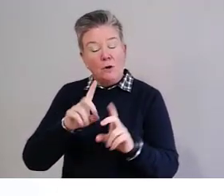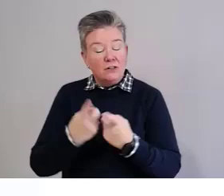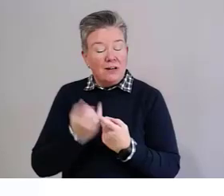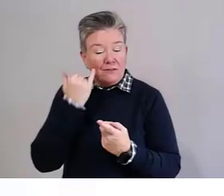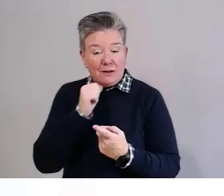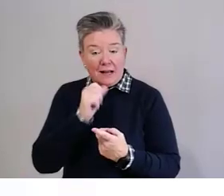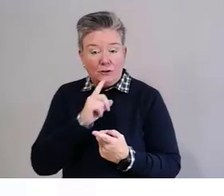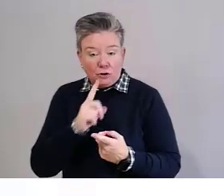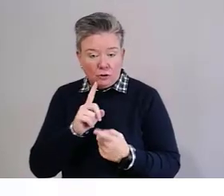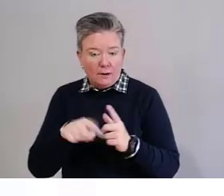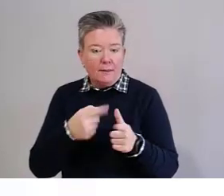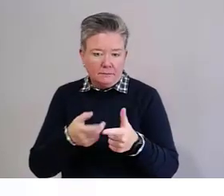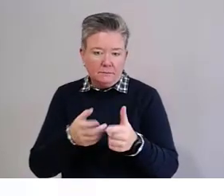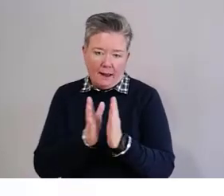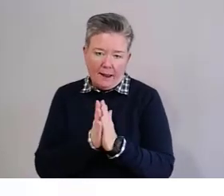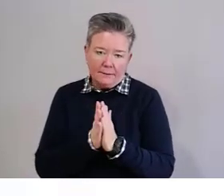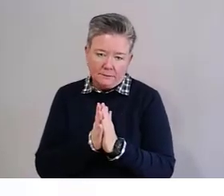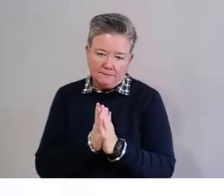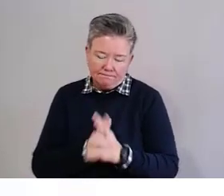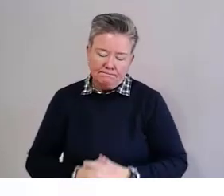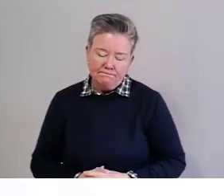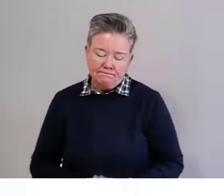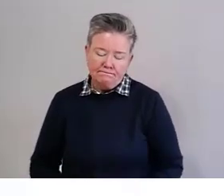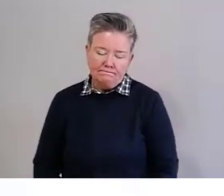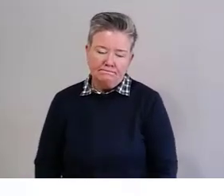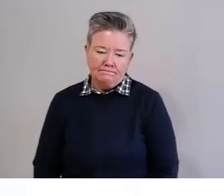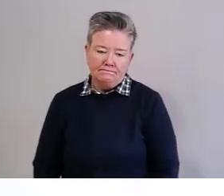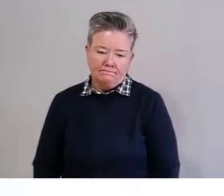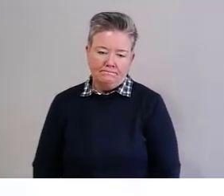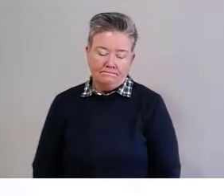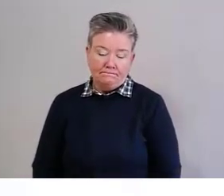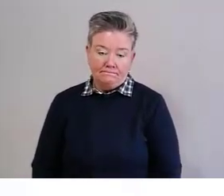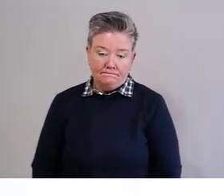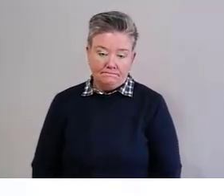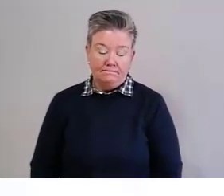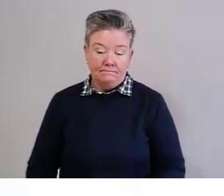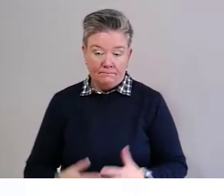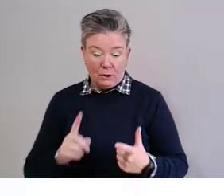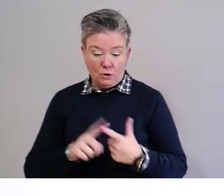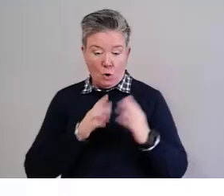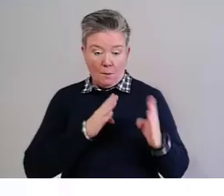be sure to ask. In preparing for this talk today,